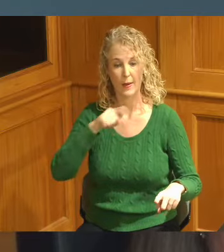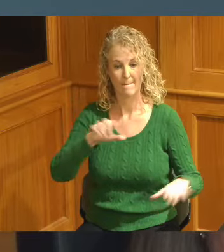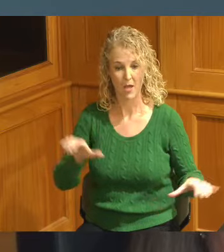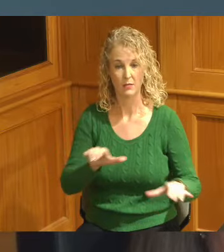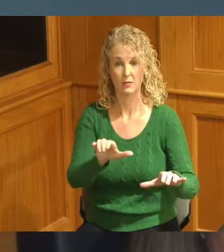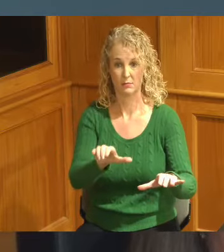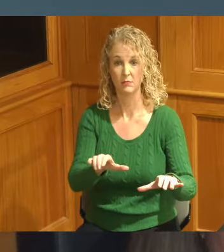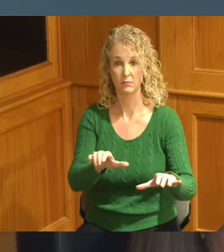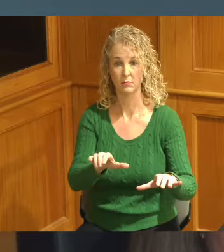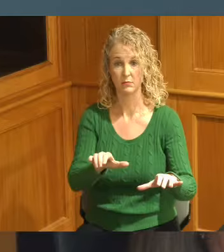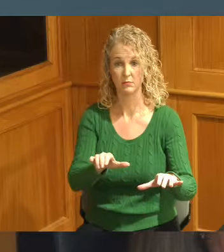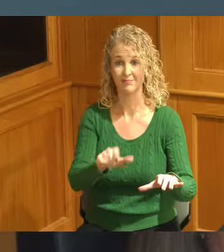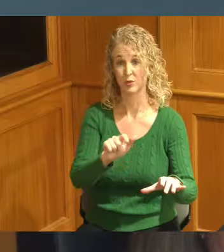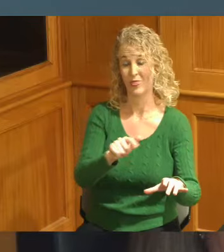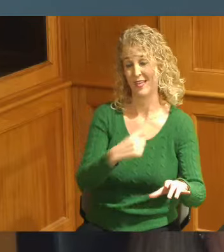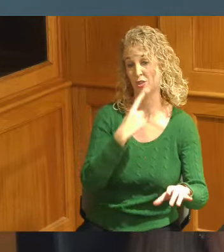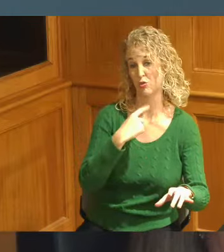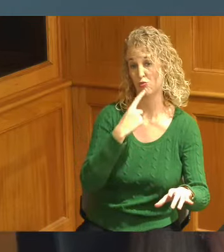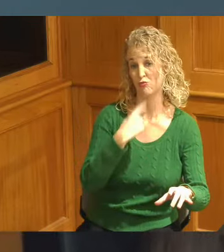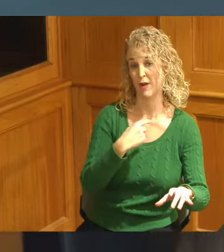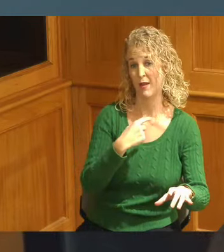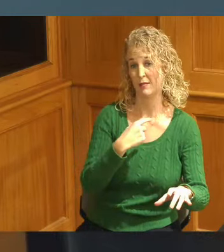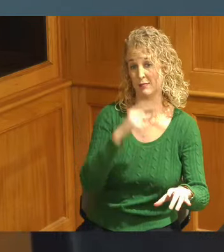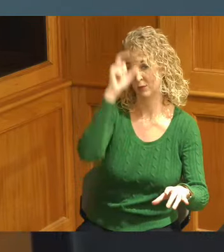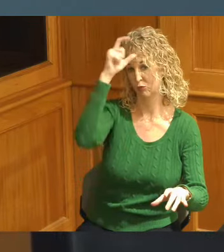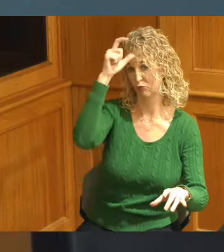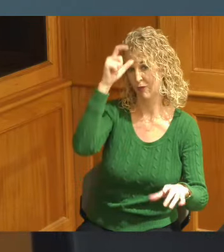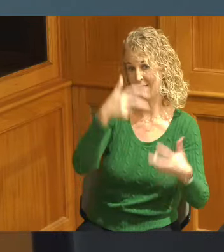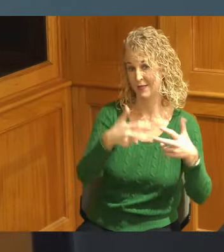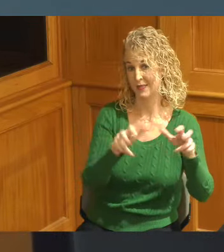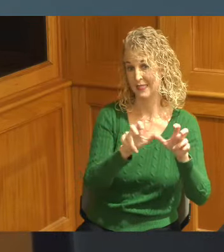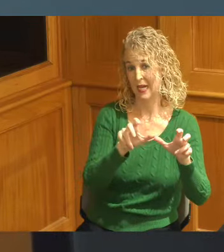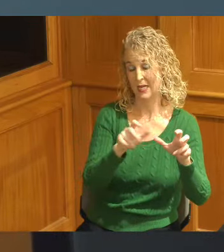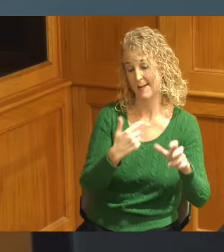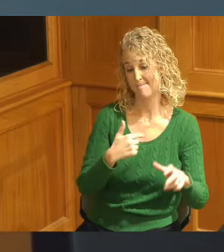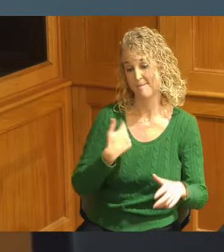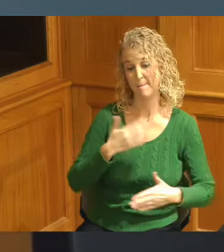but the Great American Ballpark. So, I was we need to do that and we're doing it. So, that's